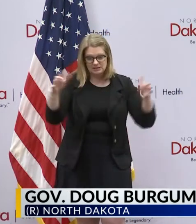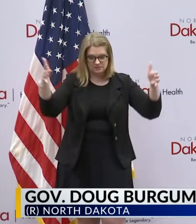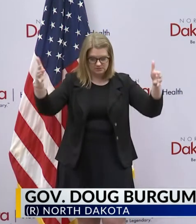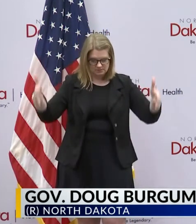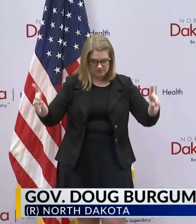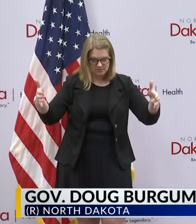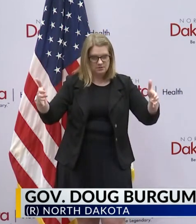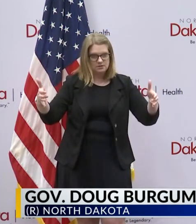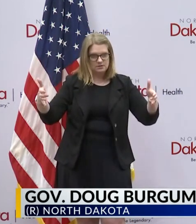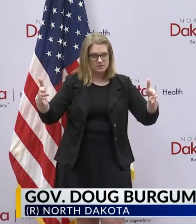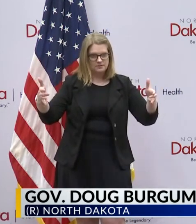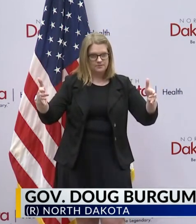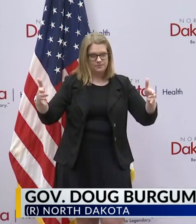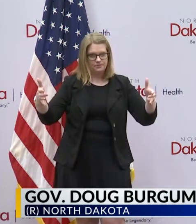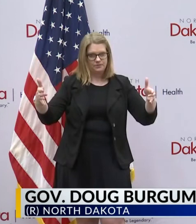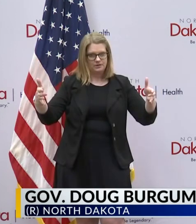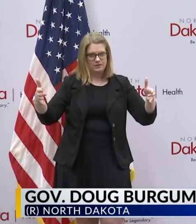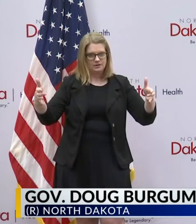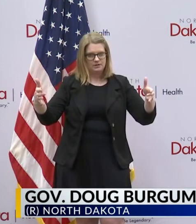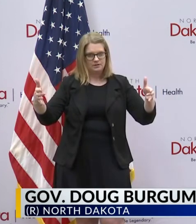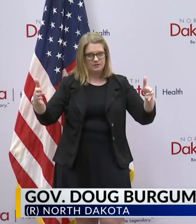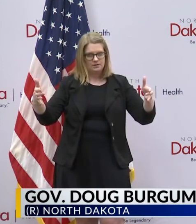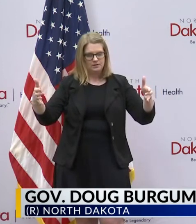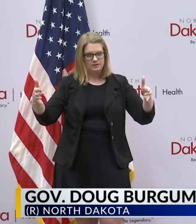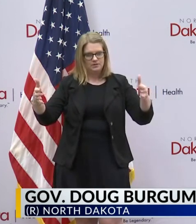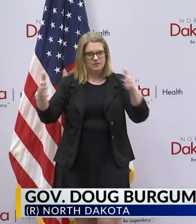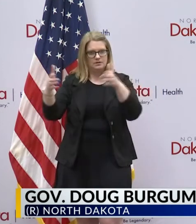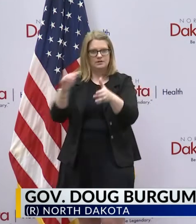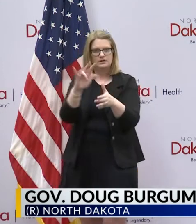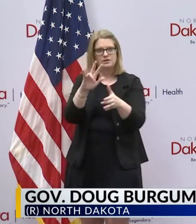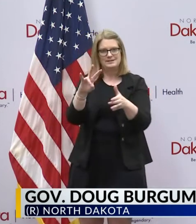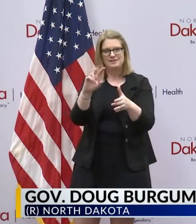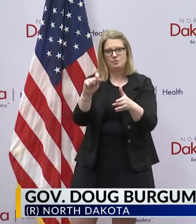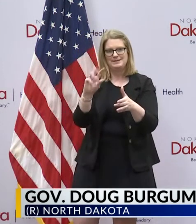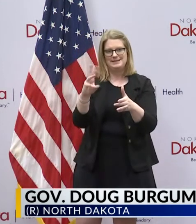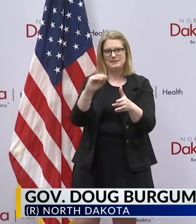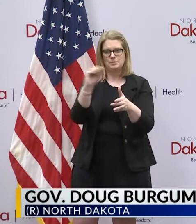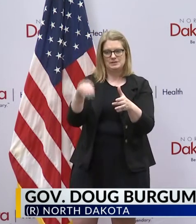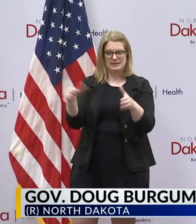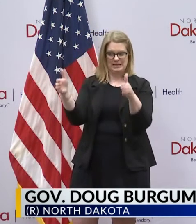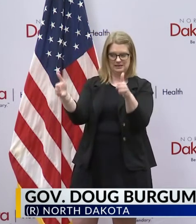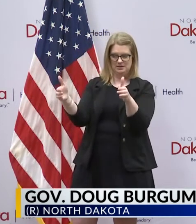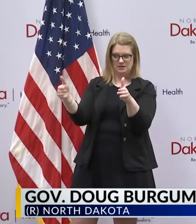CASE. SO AGAIN OF THE POSITIVE CASES